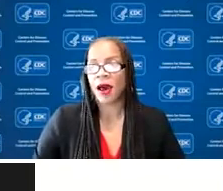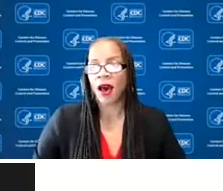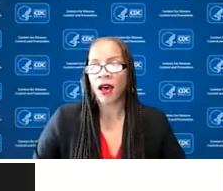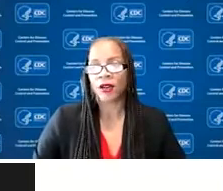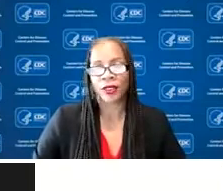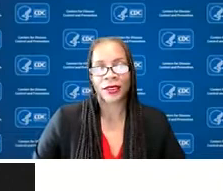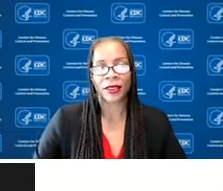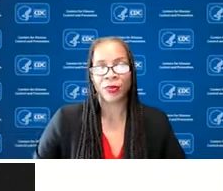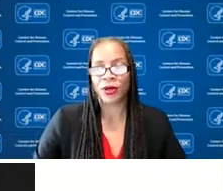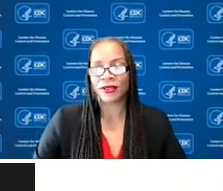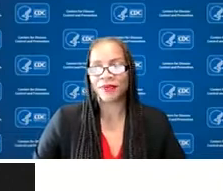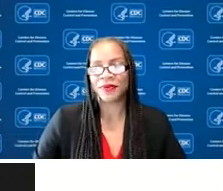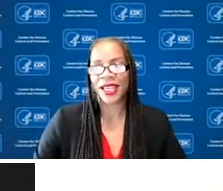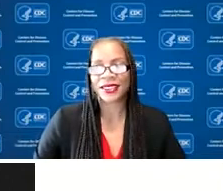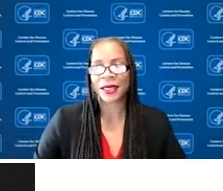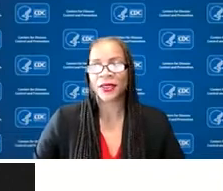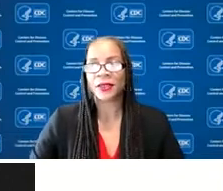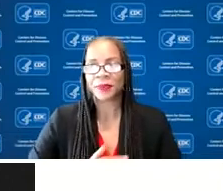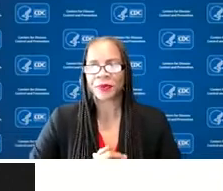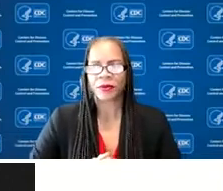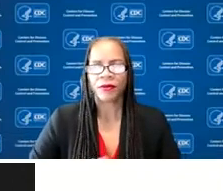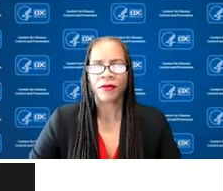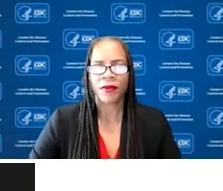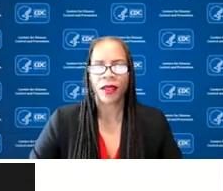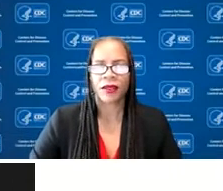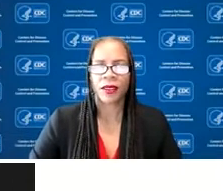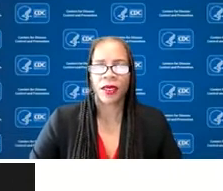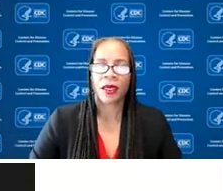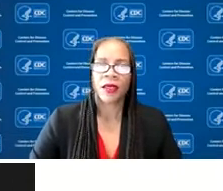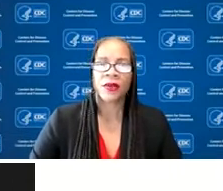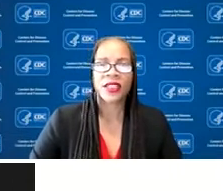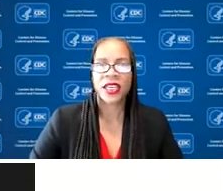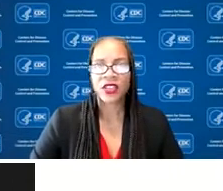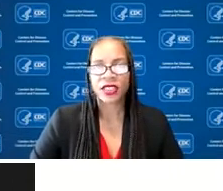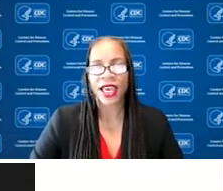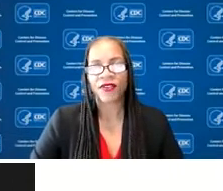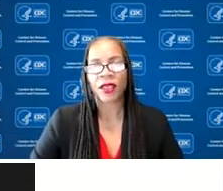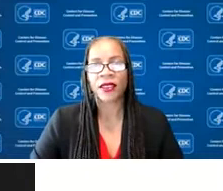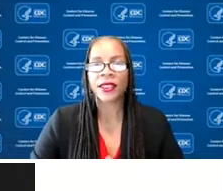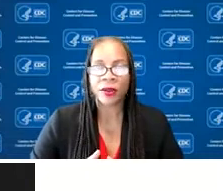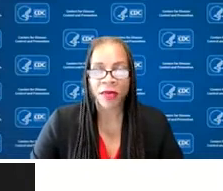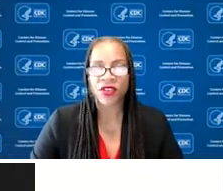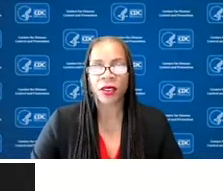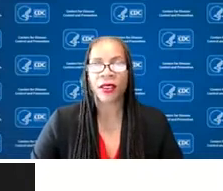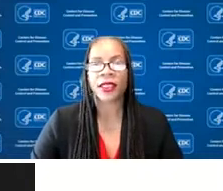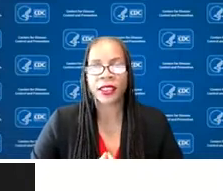all critically important. Next slide, please. So in addition to having a clear mission and